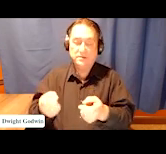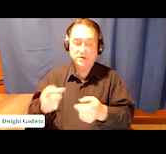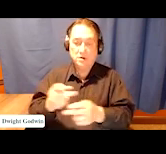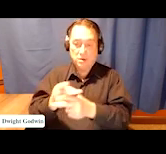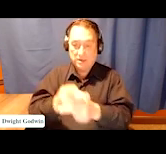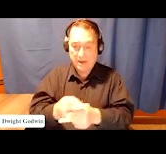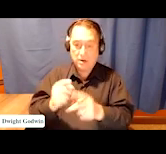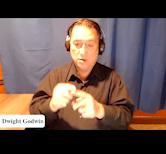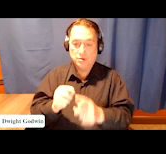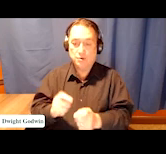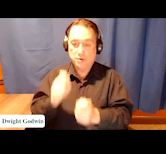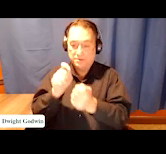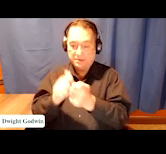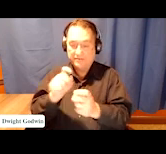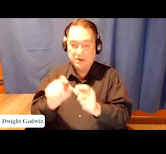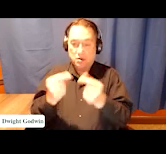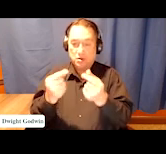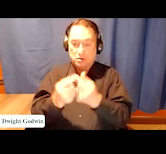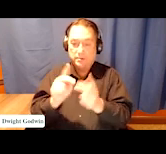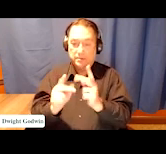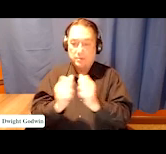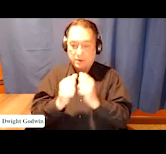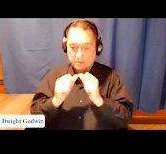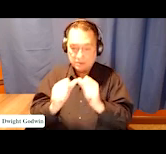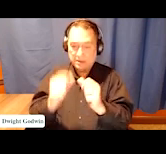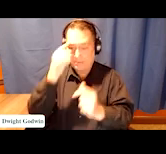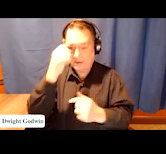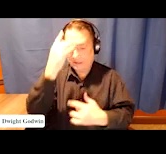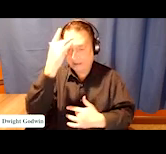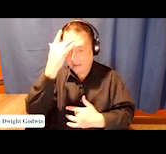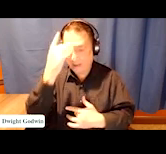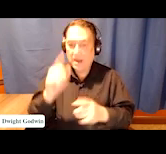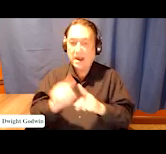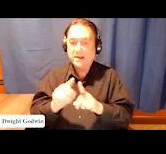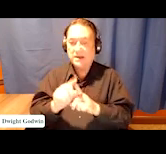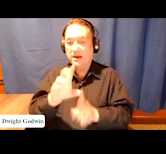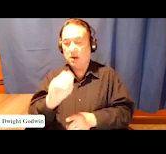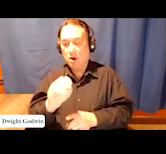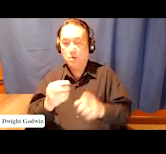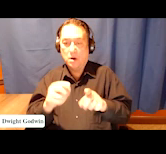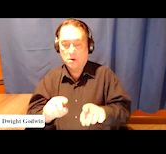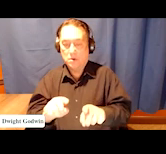of adults with severe and persistent mental illness and/or co-occurring substance abuse, substance use, excuse me,